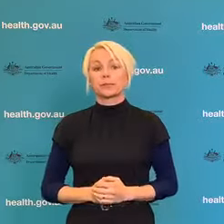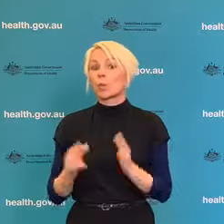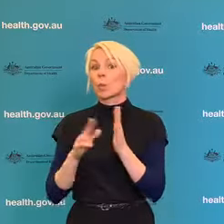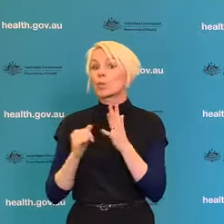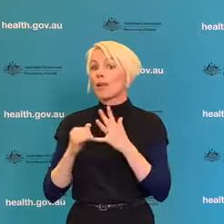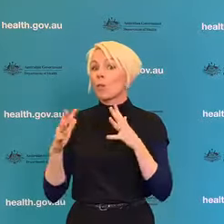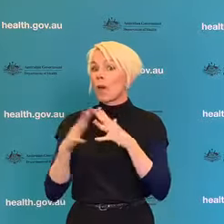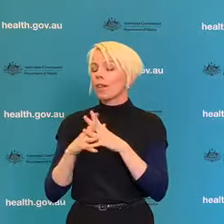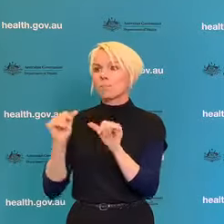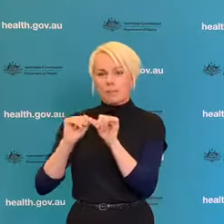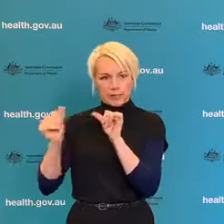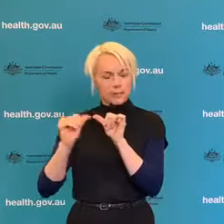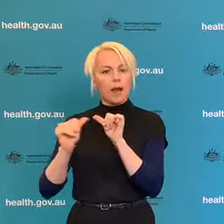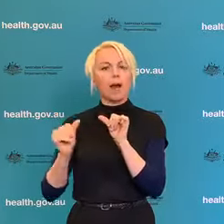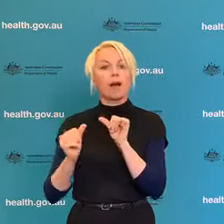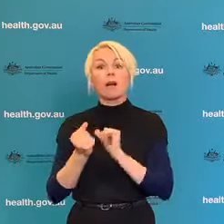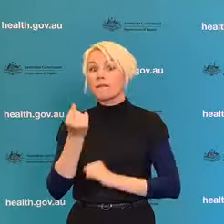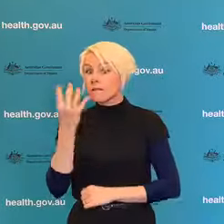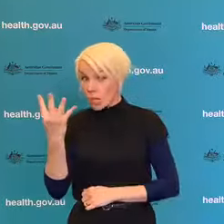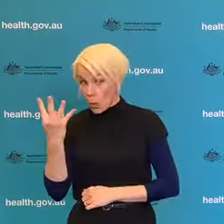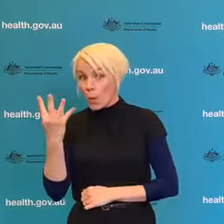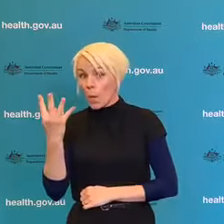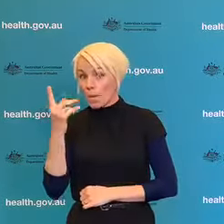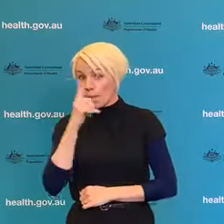four cases, three of those are from overseas